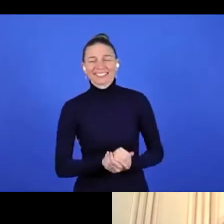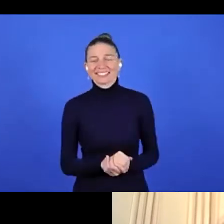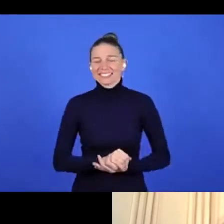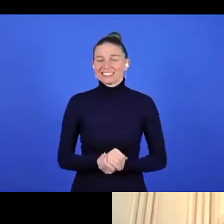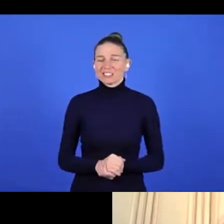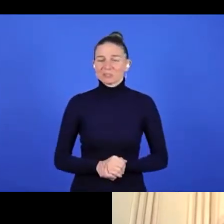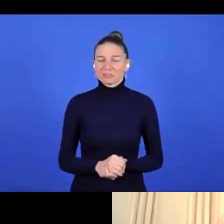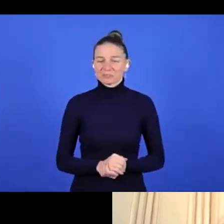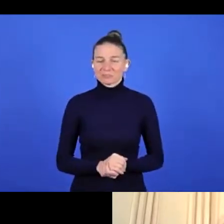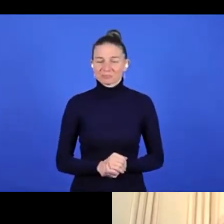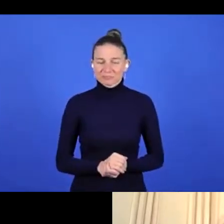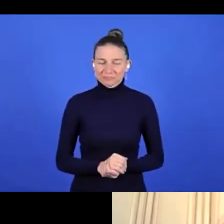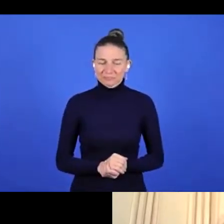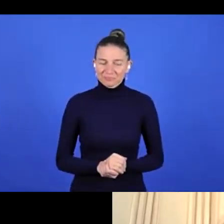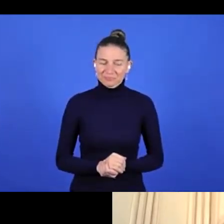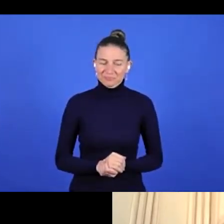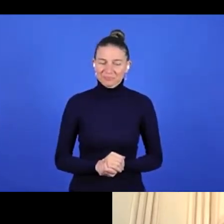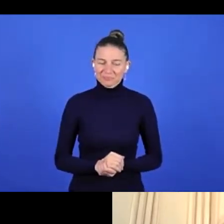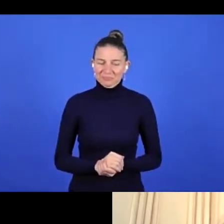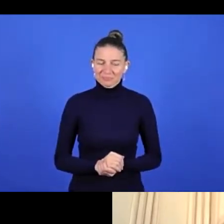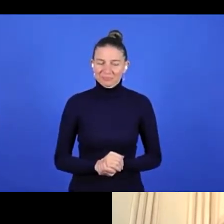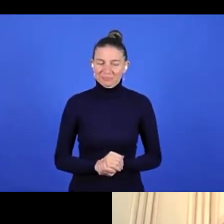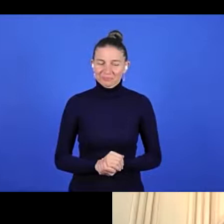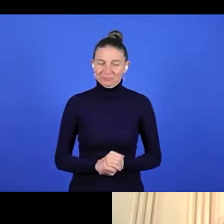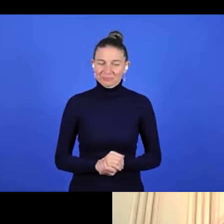, and never stop. Thank you very much